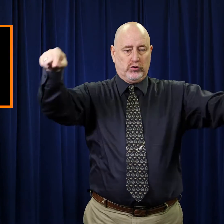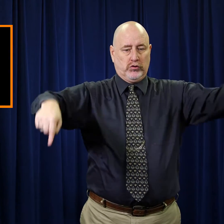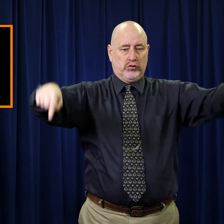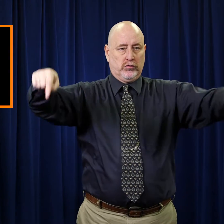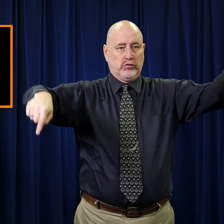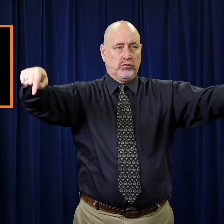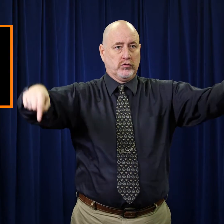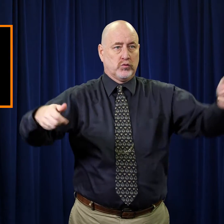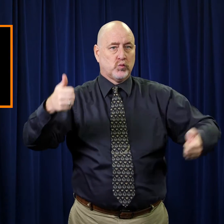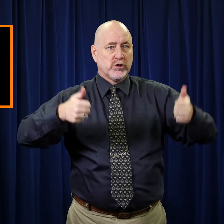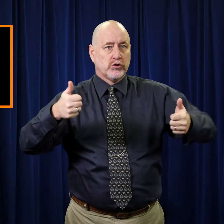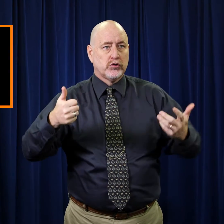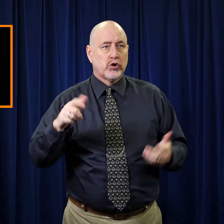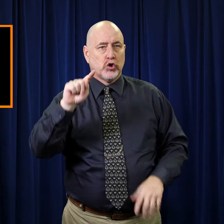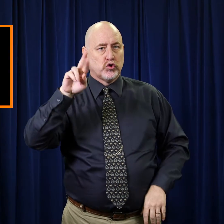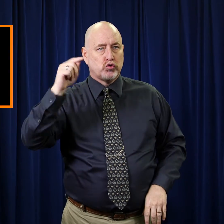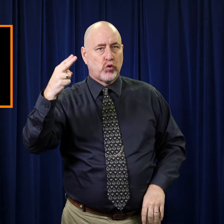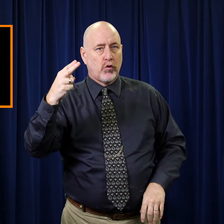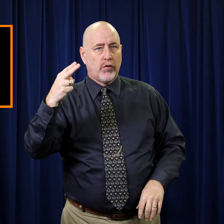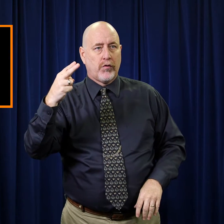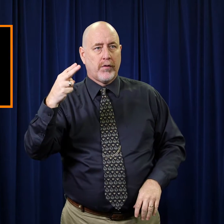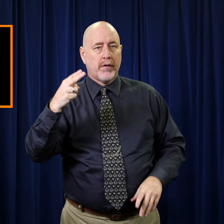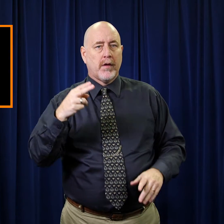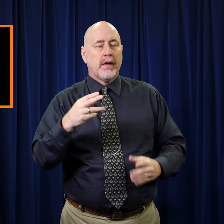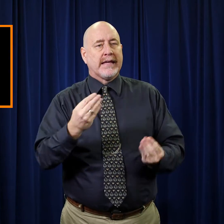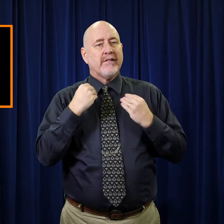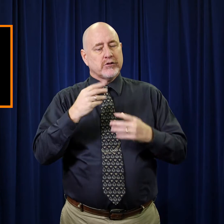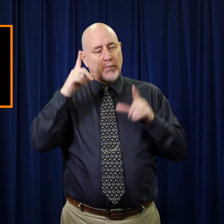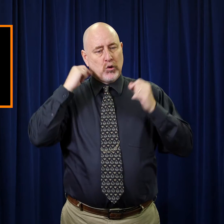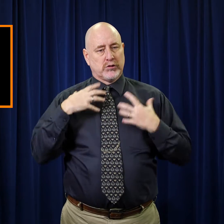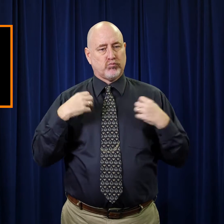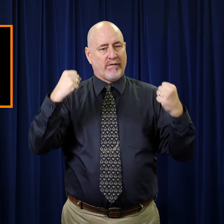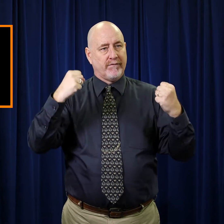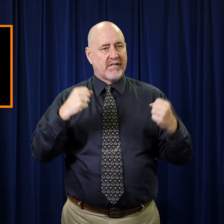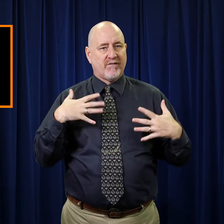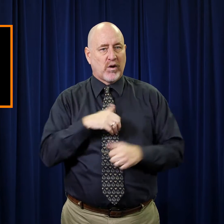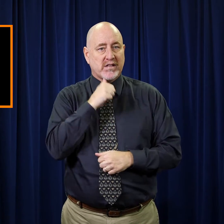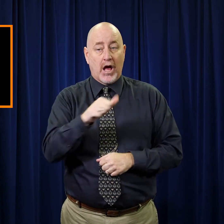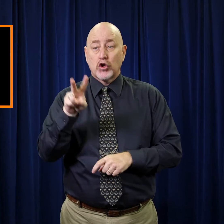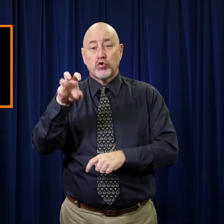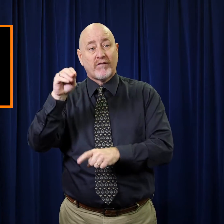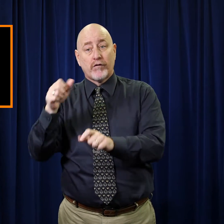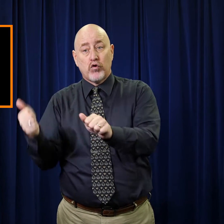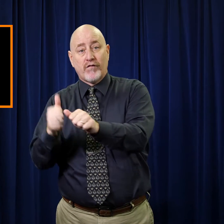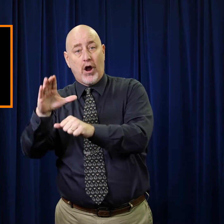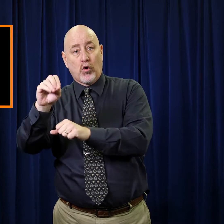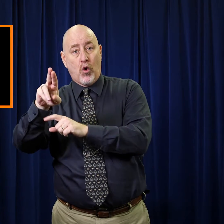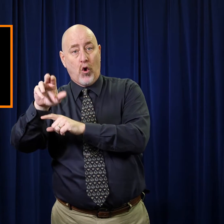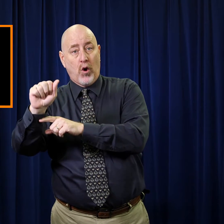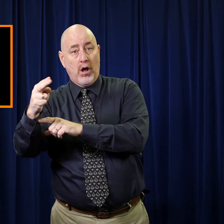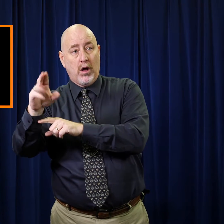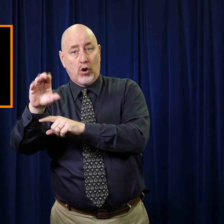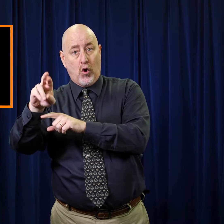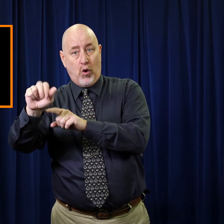will choose— publicly choose. Truth makes Moses unafraid. The 250 that follow Korah, they